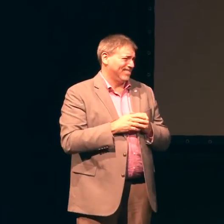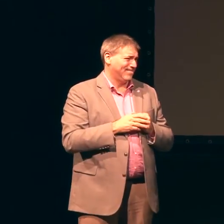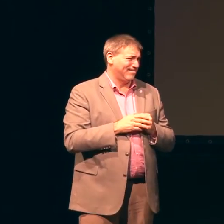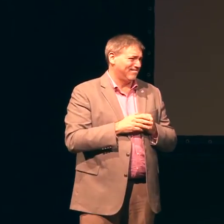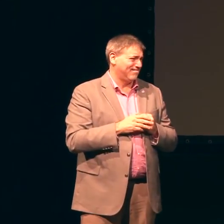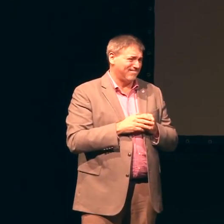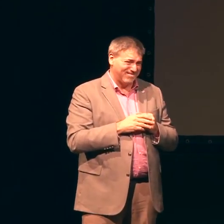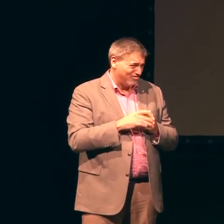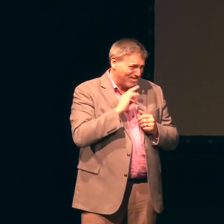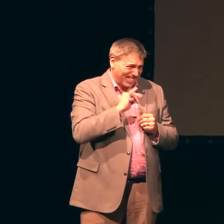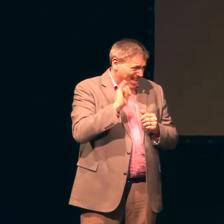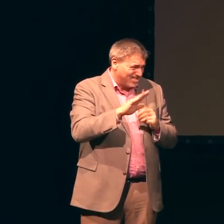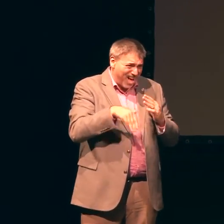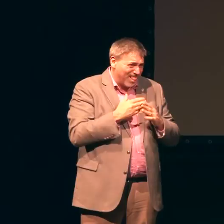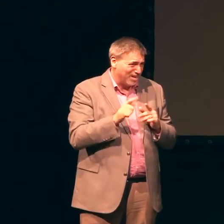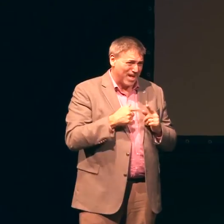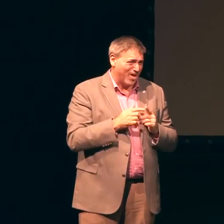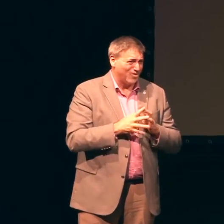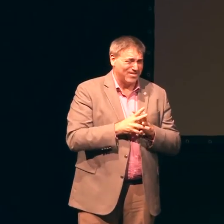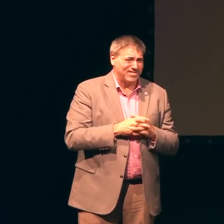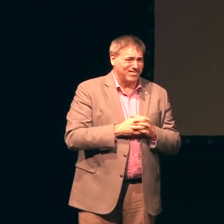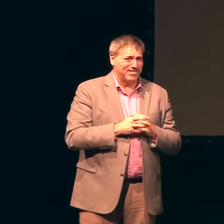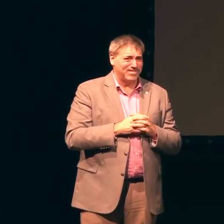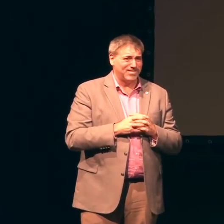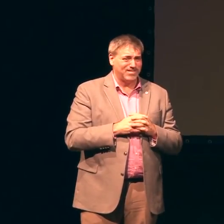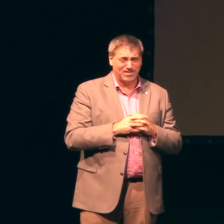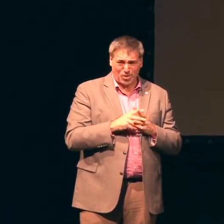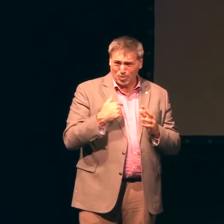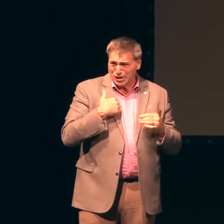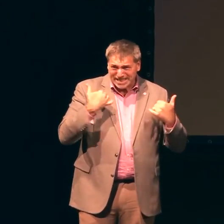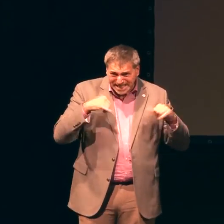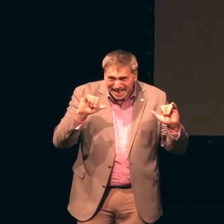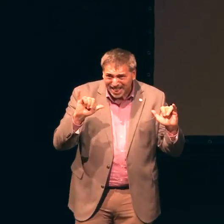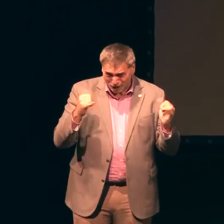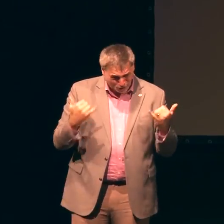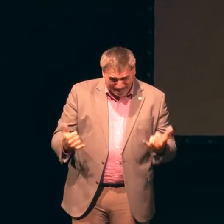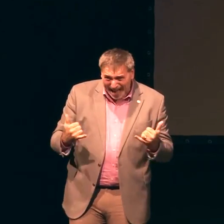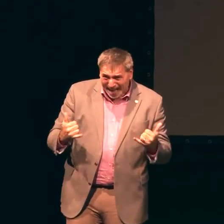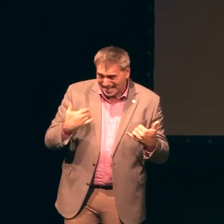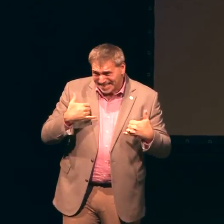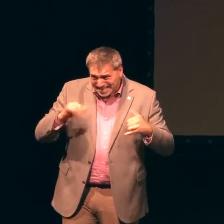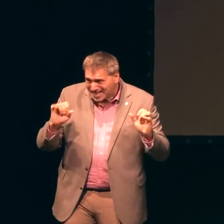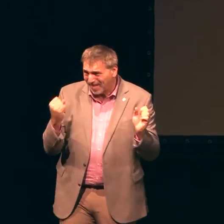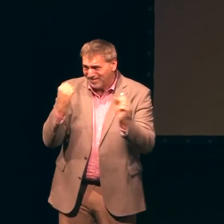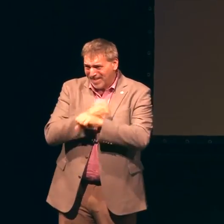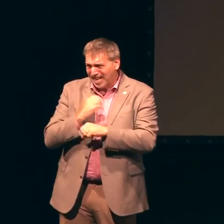our human rights. That's what we're about. Still